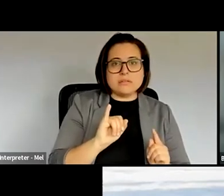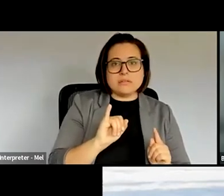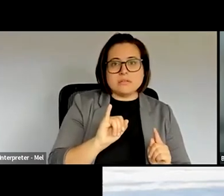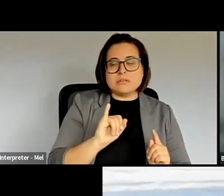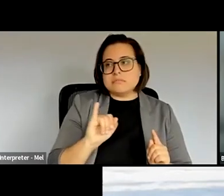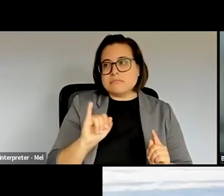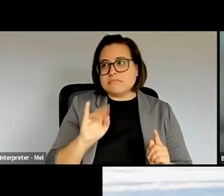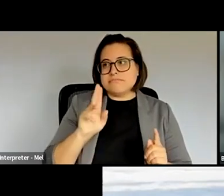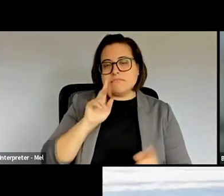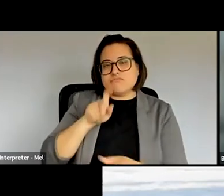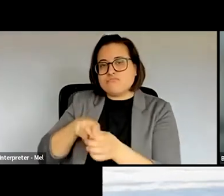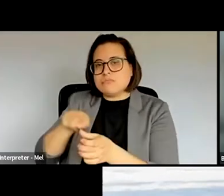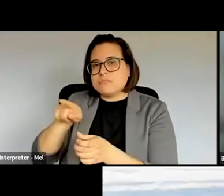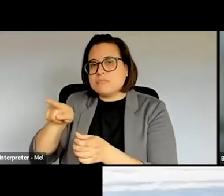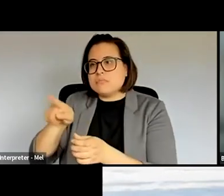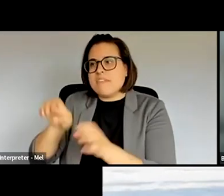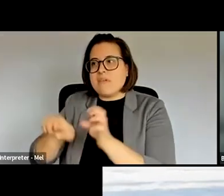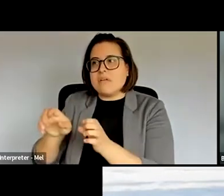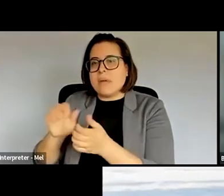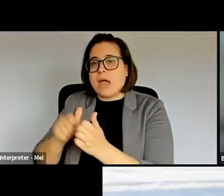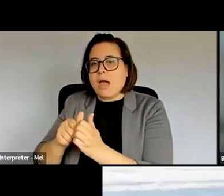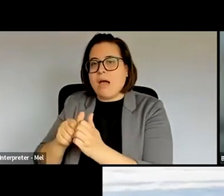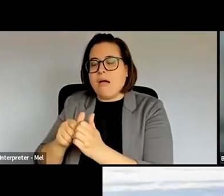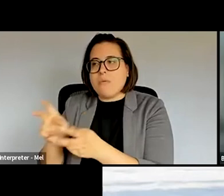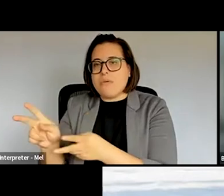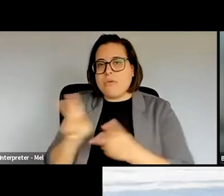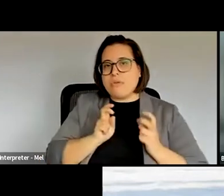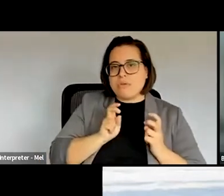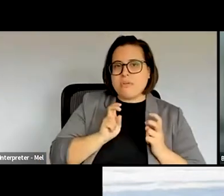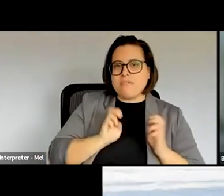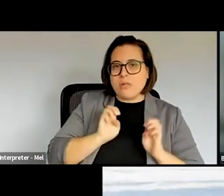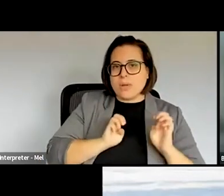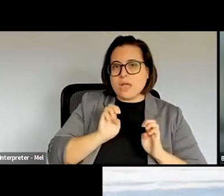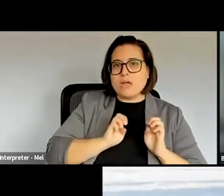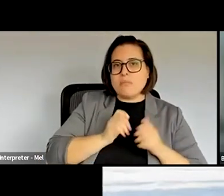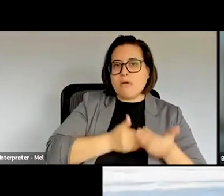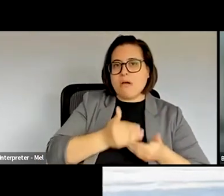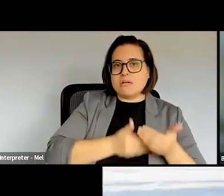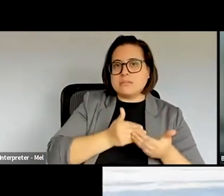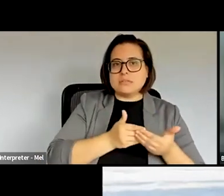the quality of the website and then we'll try to automate the -- the website evaluation. Well